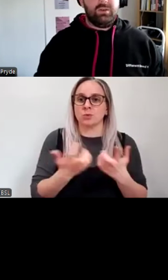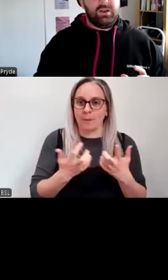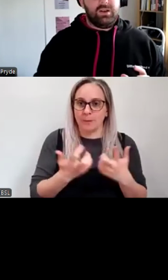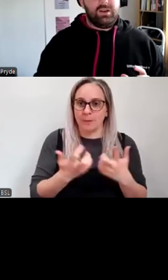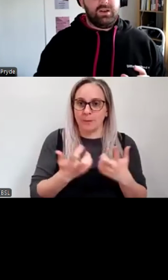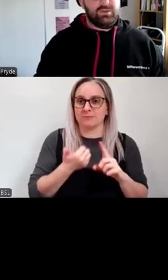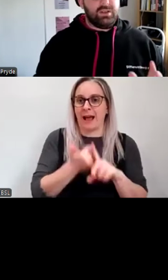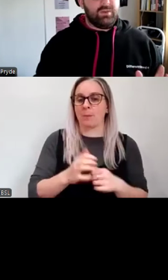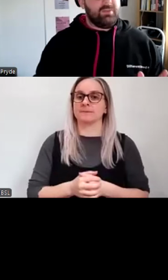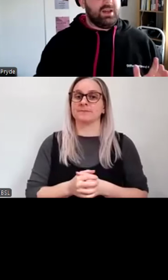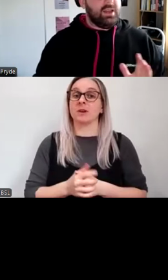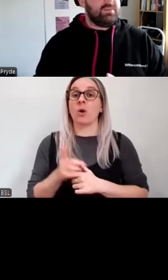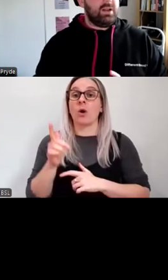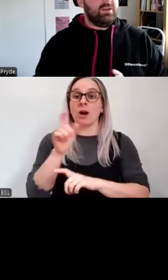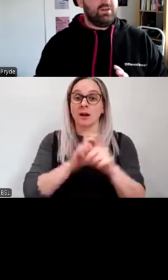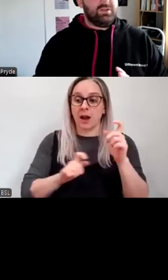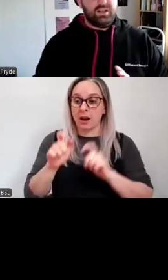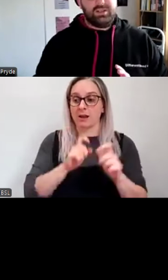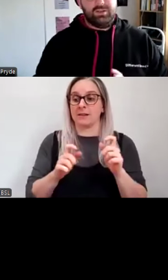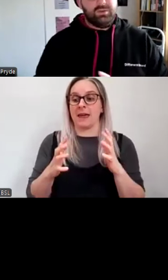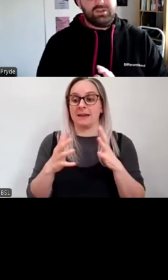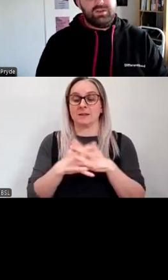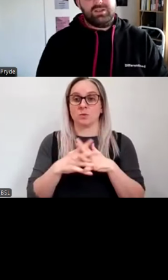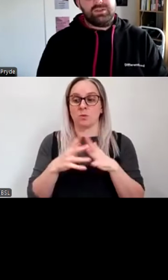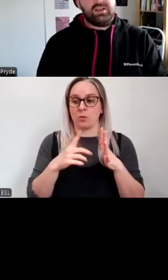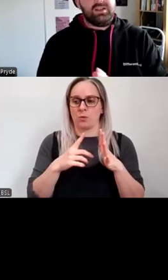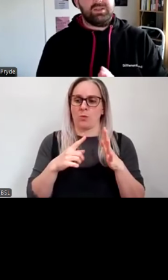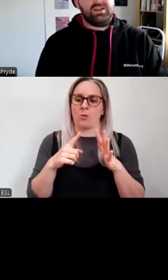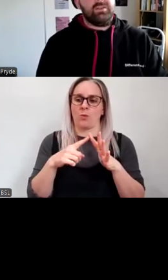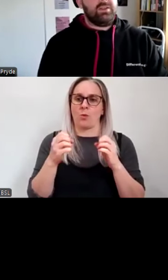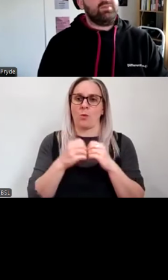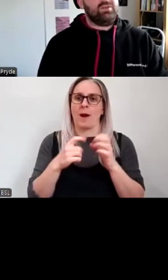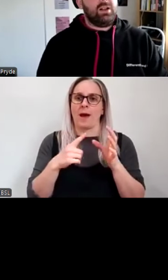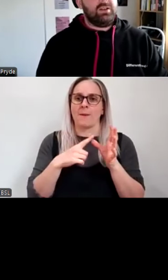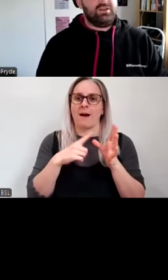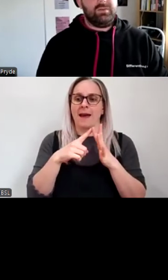there's tools like WebAIM's color contrast tool. There's a resource slide specifically about color.